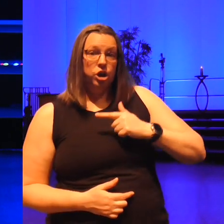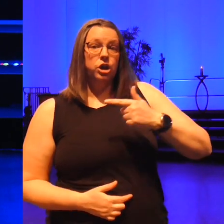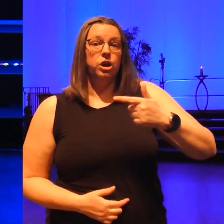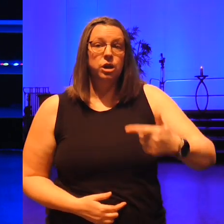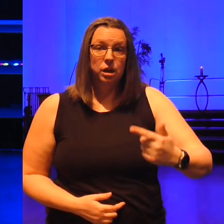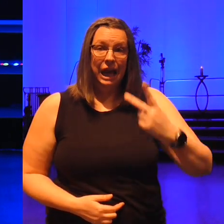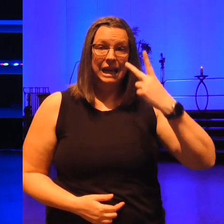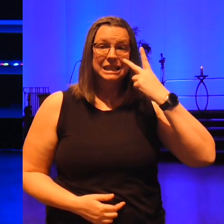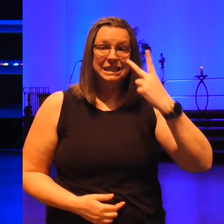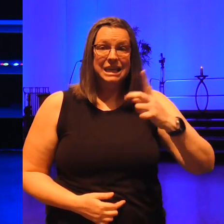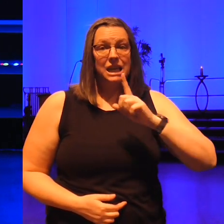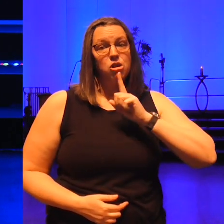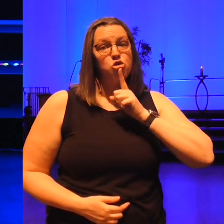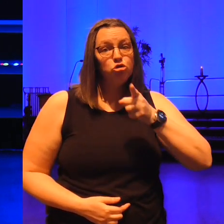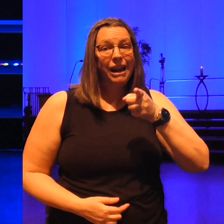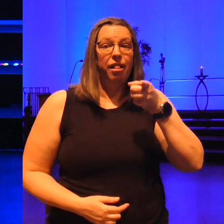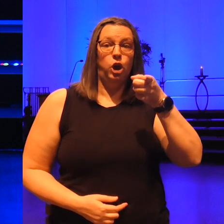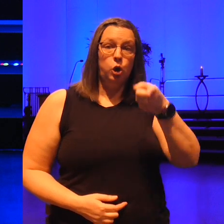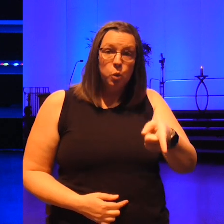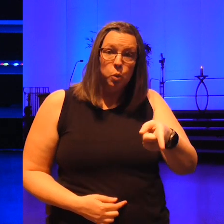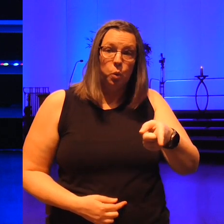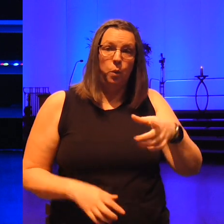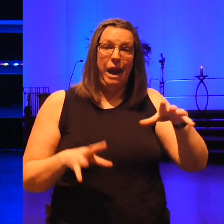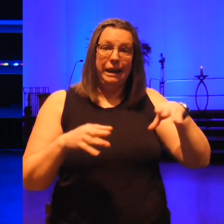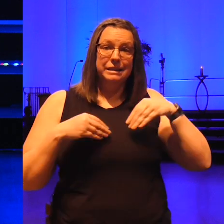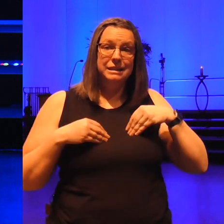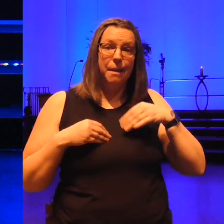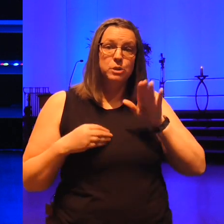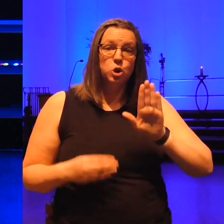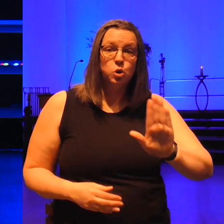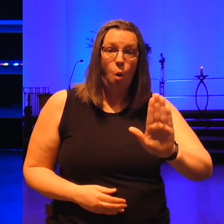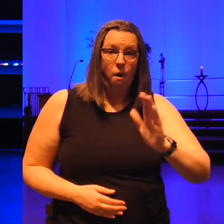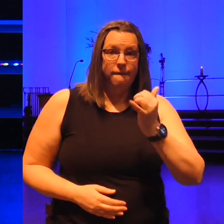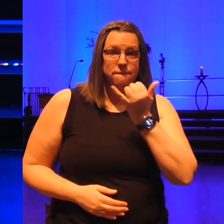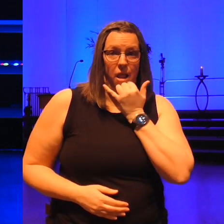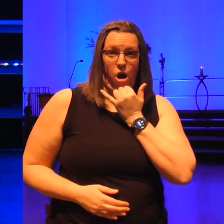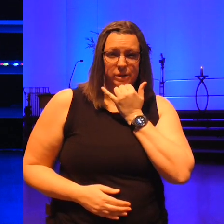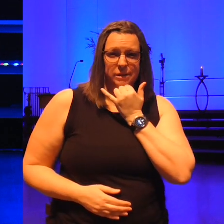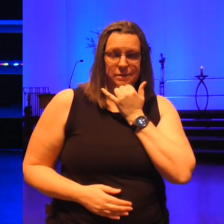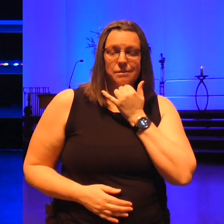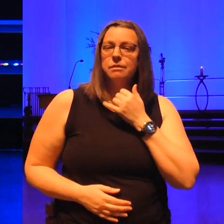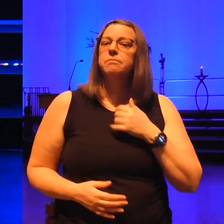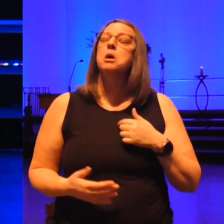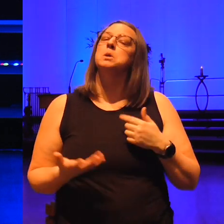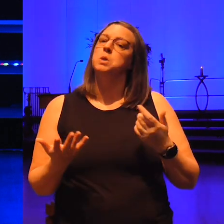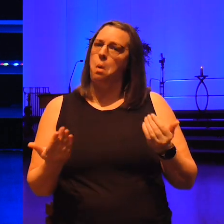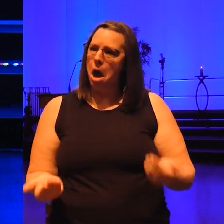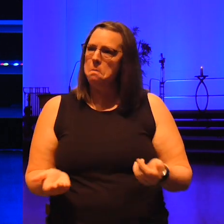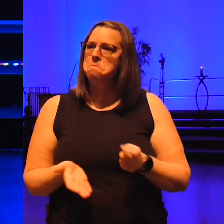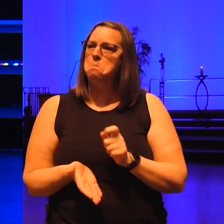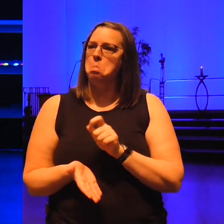your flaws as well so I sat down and I wrote a little bit about it and I know that's what you